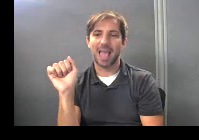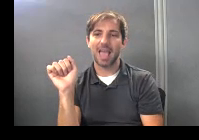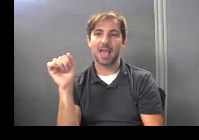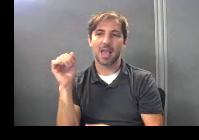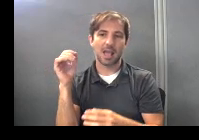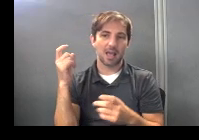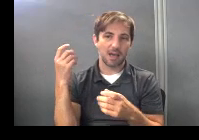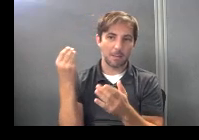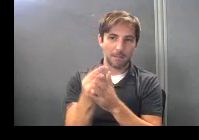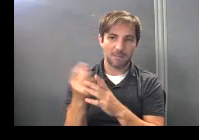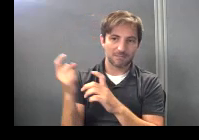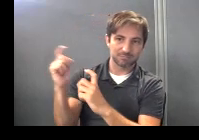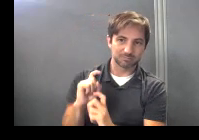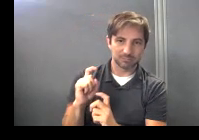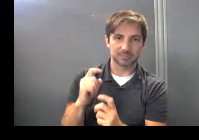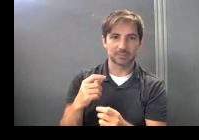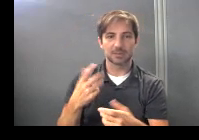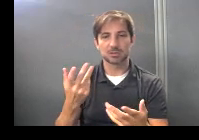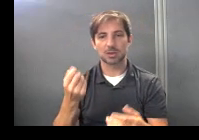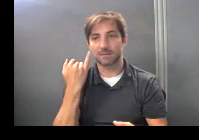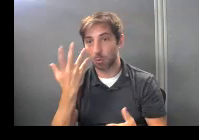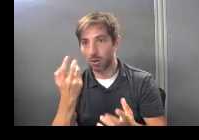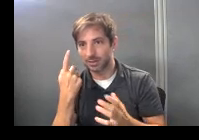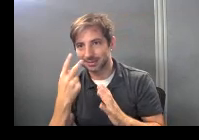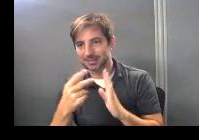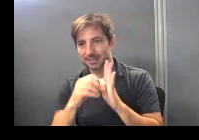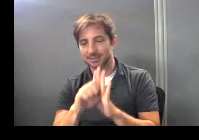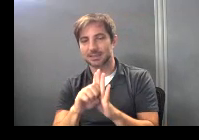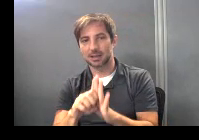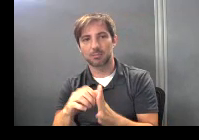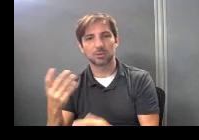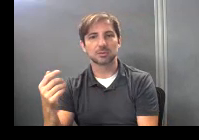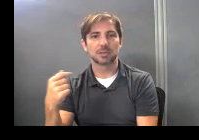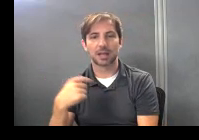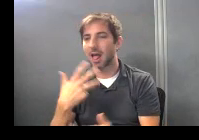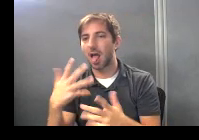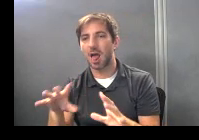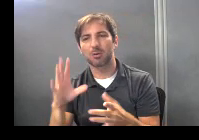IF YOU WANT TO SEE EXAMPLES. I ALREADY MENTIONED THE DIGITAL THINGS.